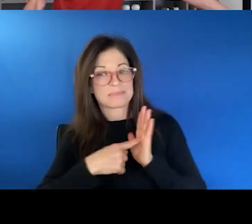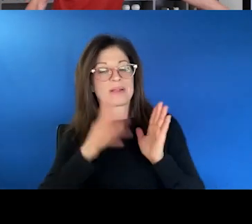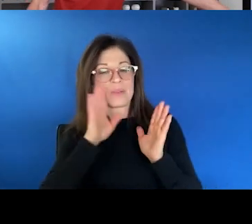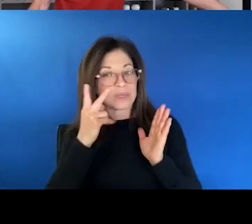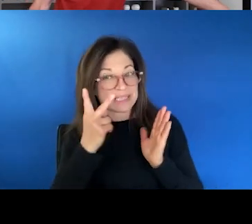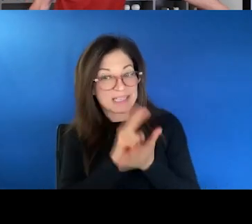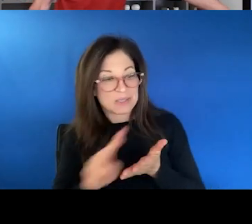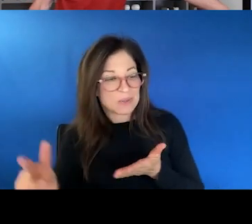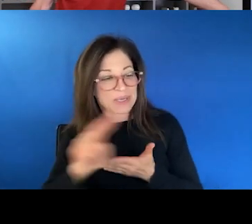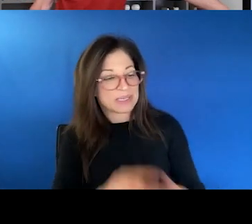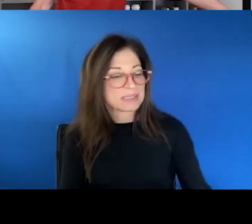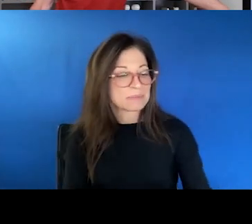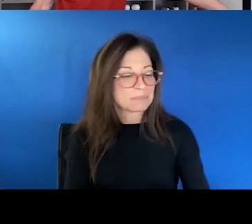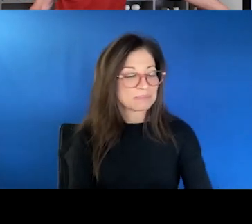FEW WEEKS. AGAIN, THANK YOU TO